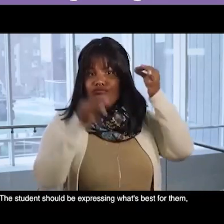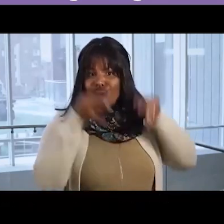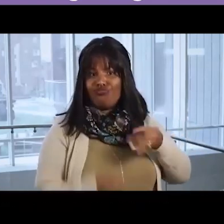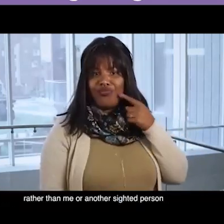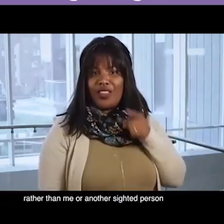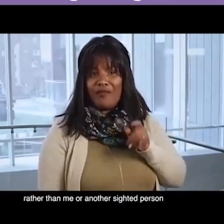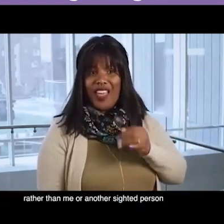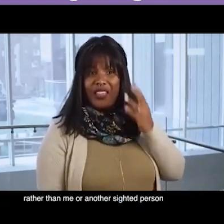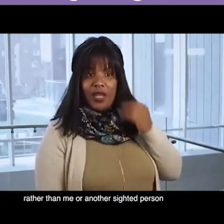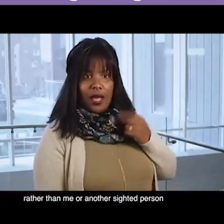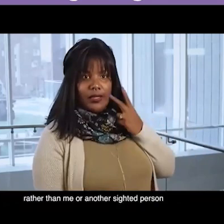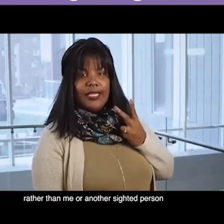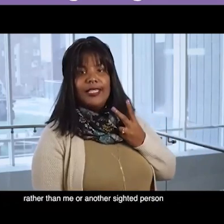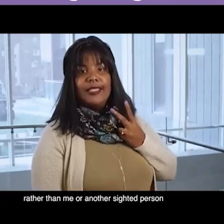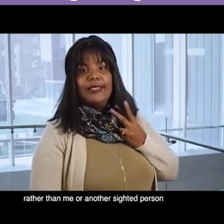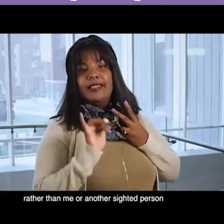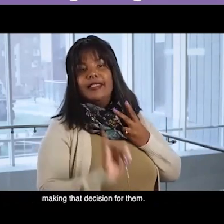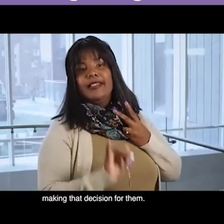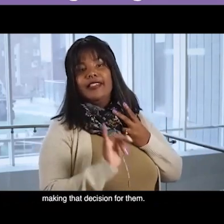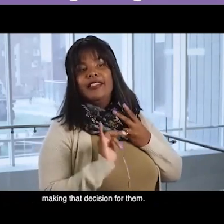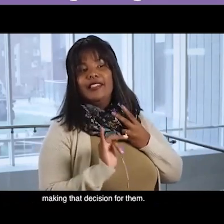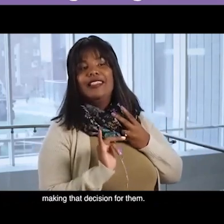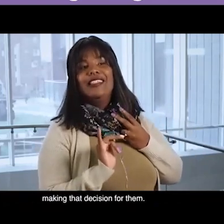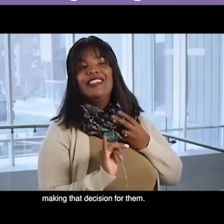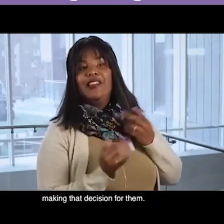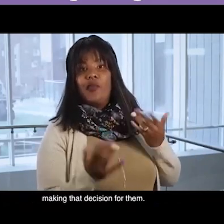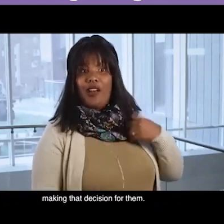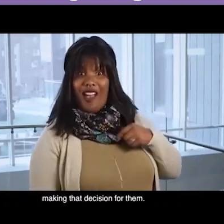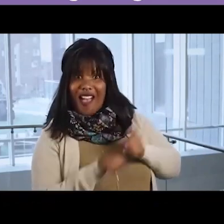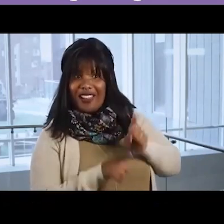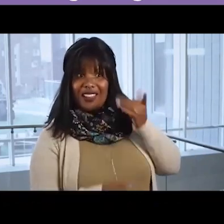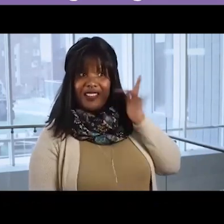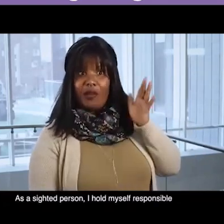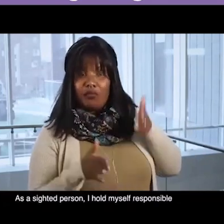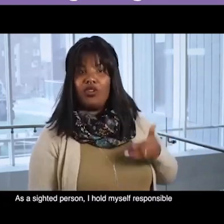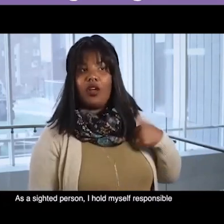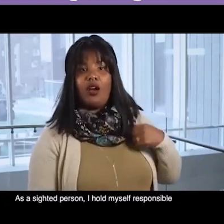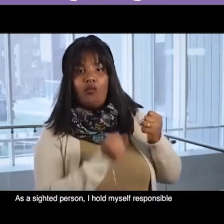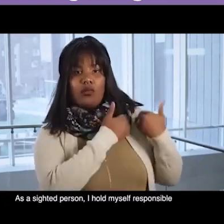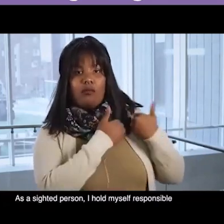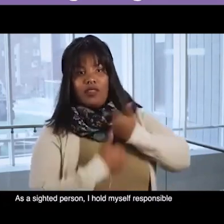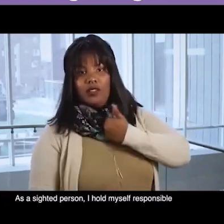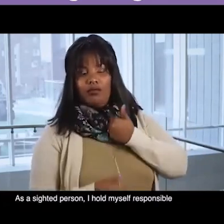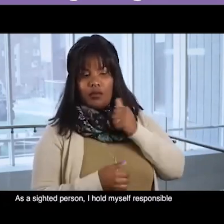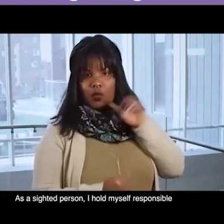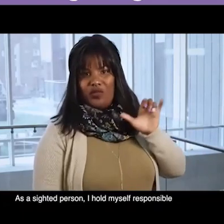rather than me or some other sighted person making that decision for them. As a sighted person, I hold myself